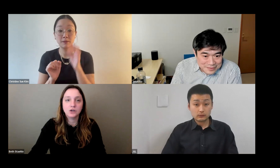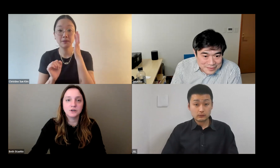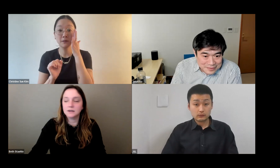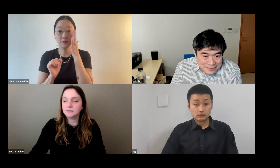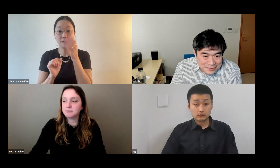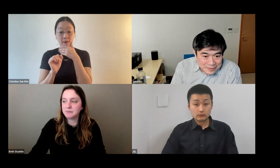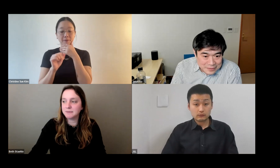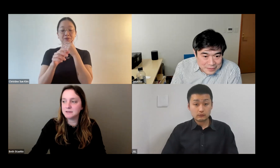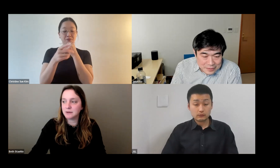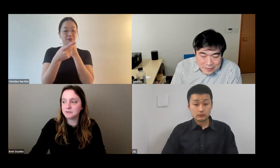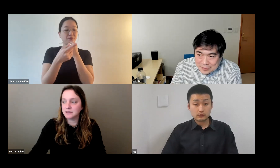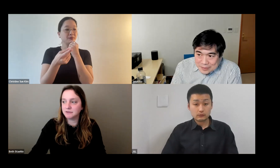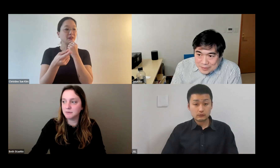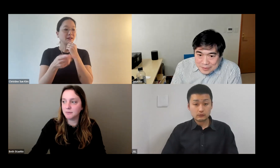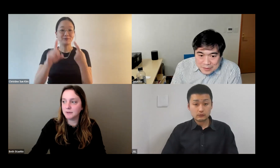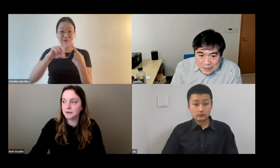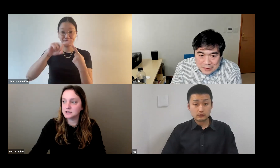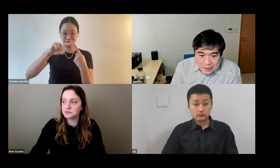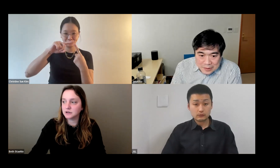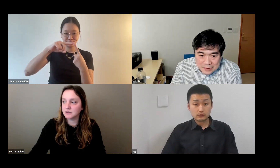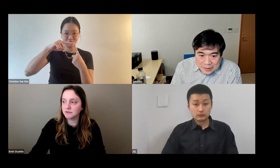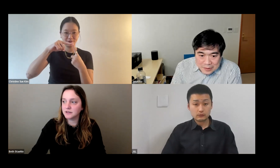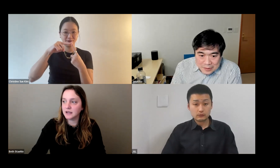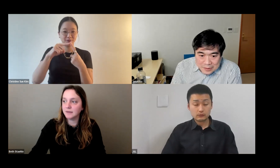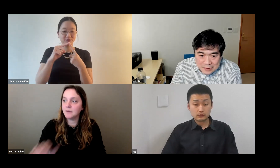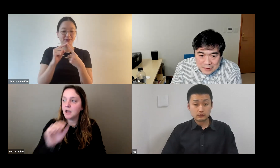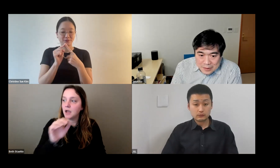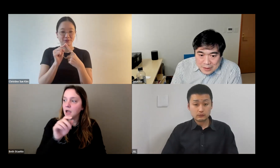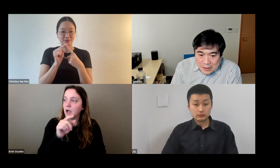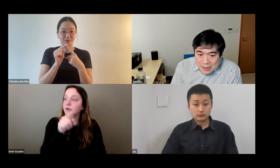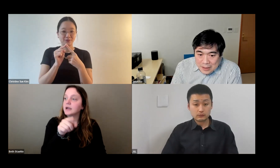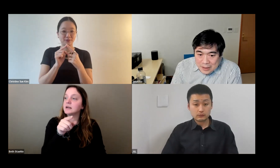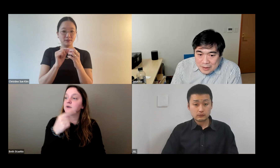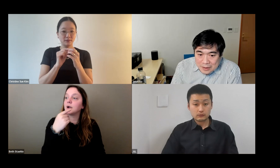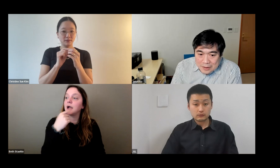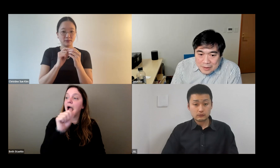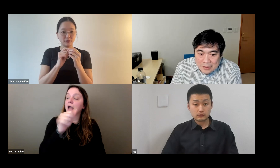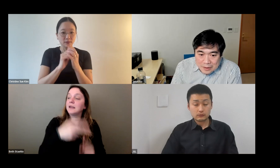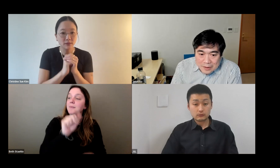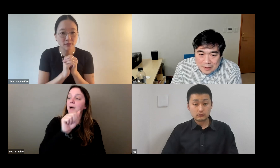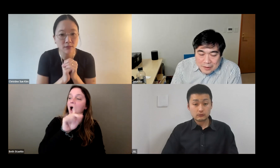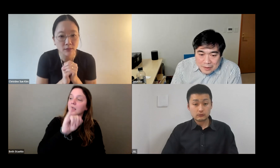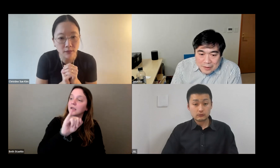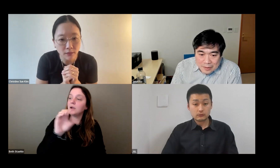Sorry, Beth maybe dropped that for a moment, because she was looking for the name. Oh, yeah. So name. A. K. I. …